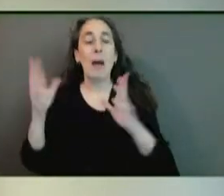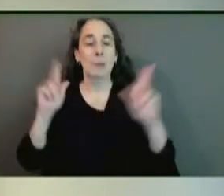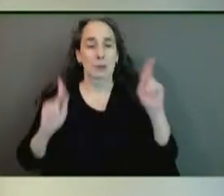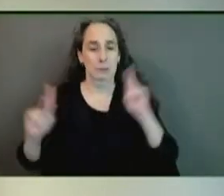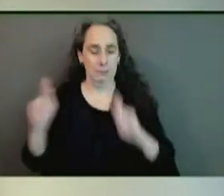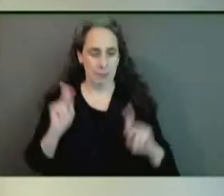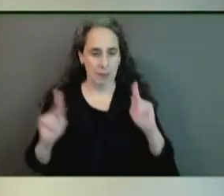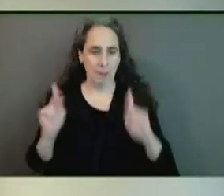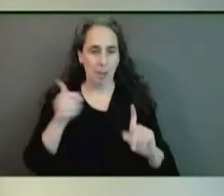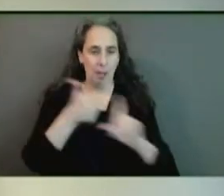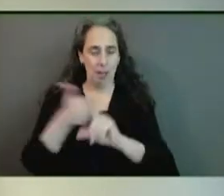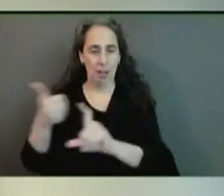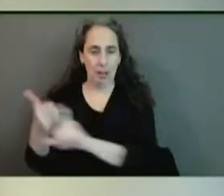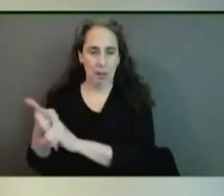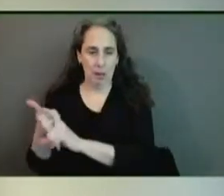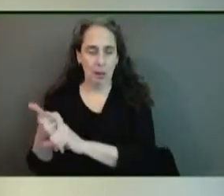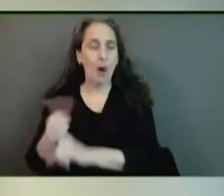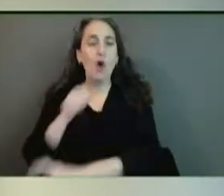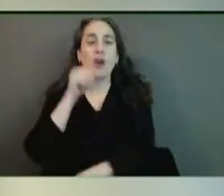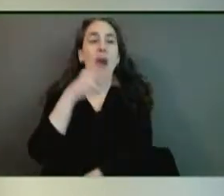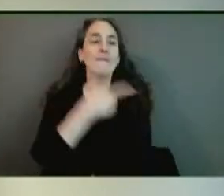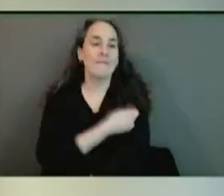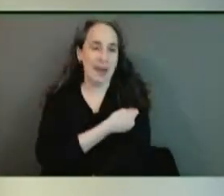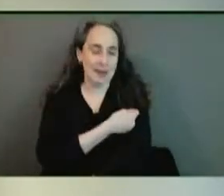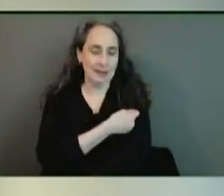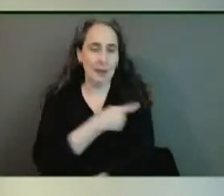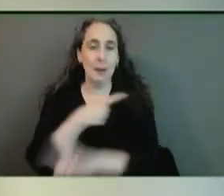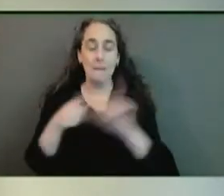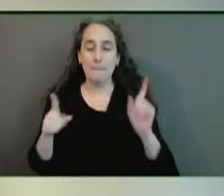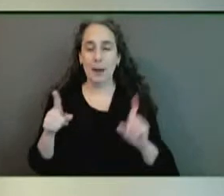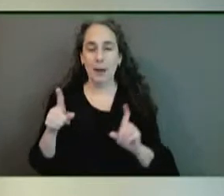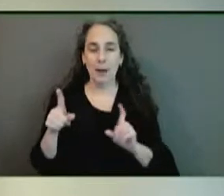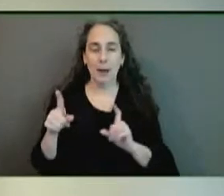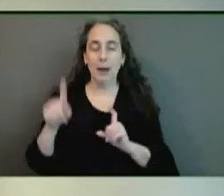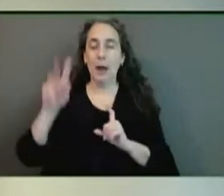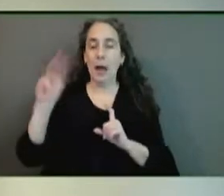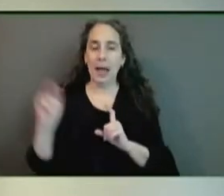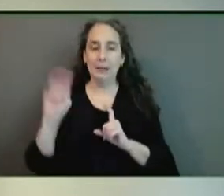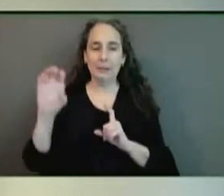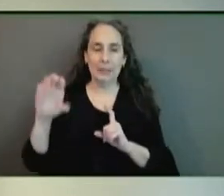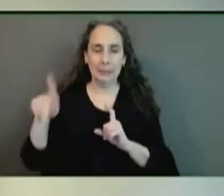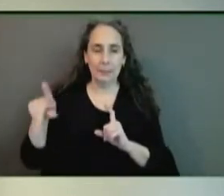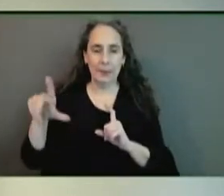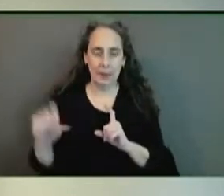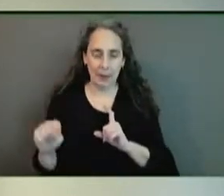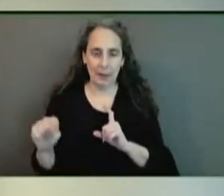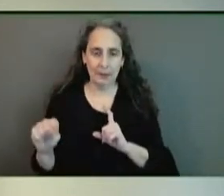about that, based on Again. The number of individuals who are